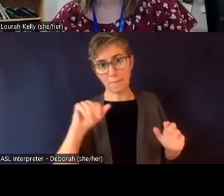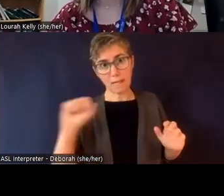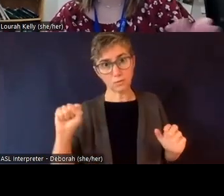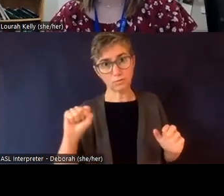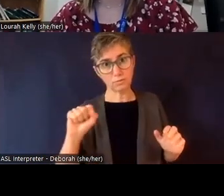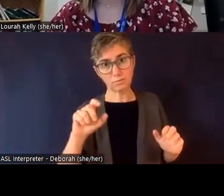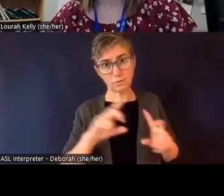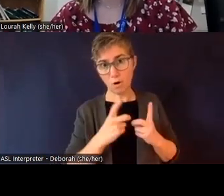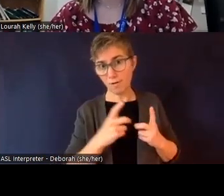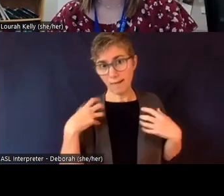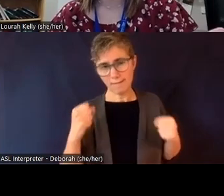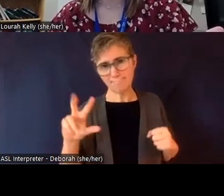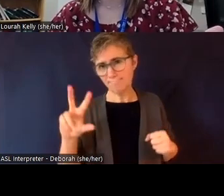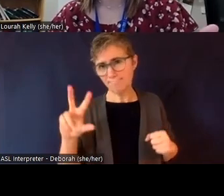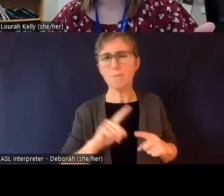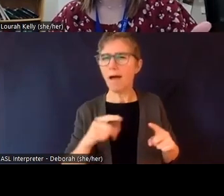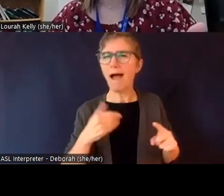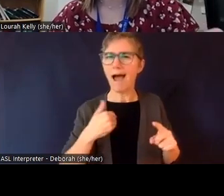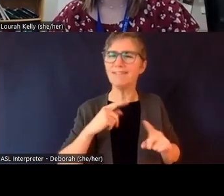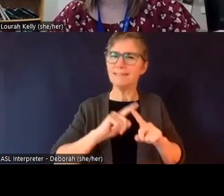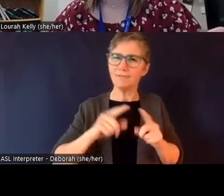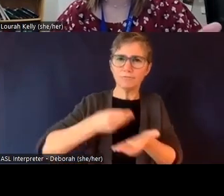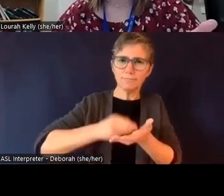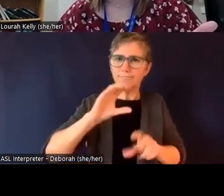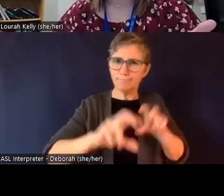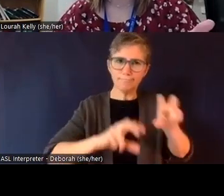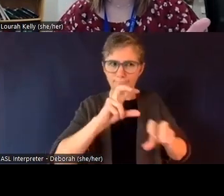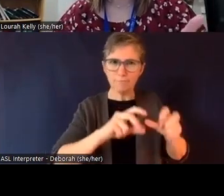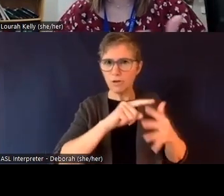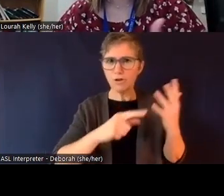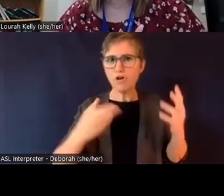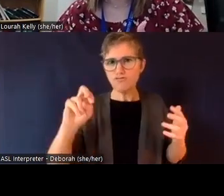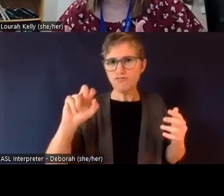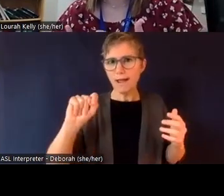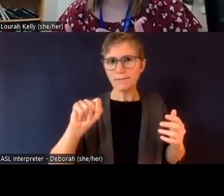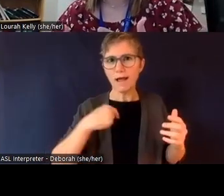but these are the different grants that provide funding for my research. I also conducted these